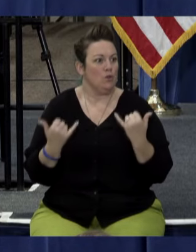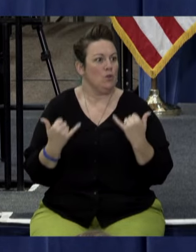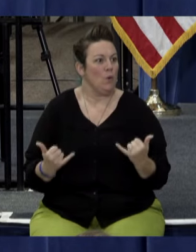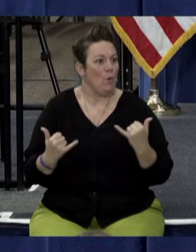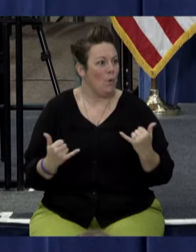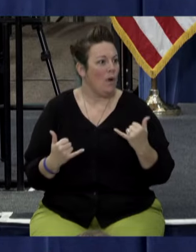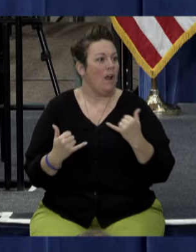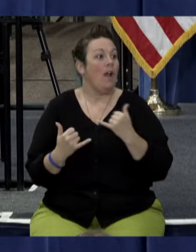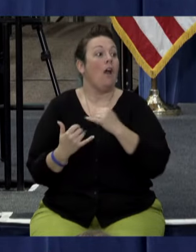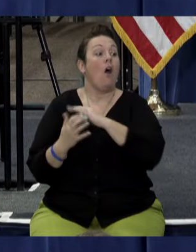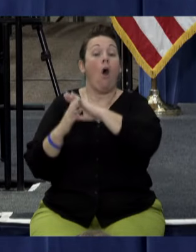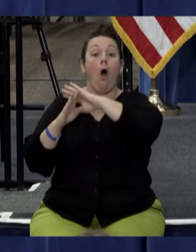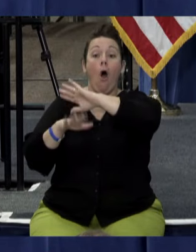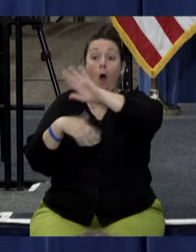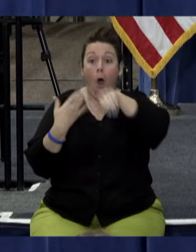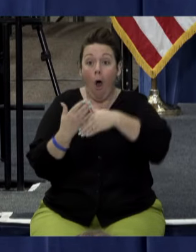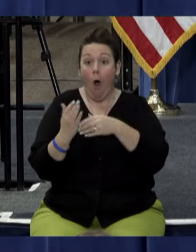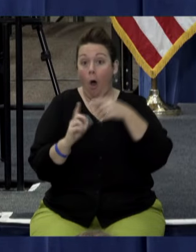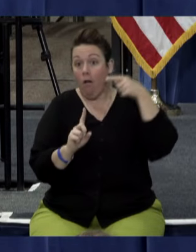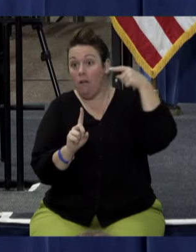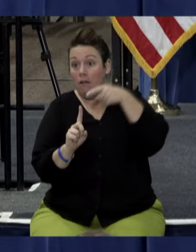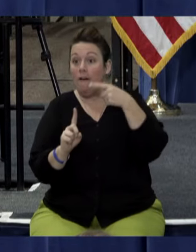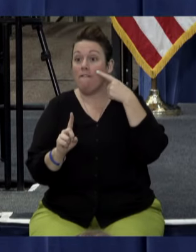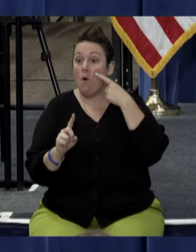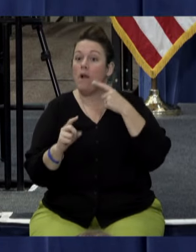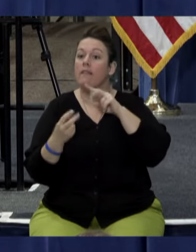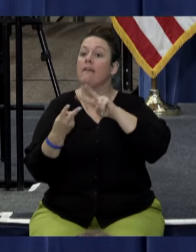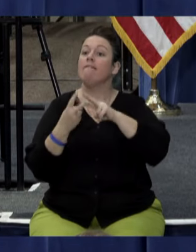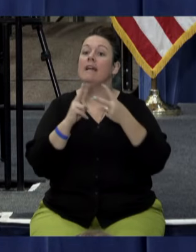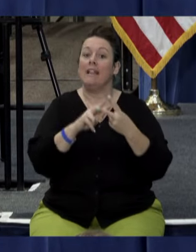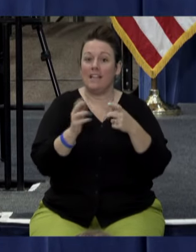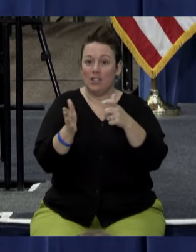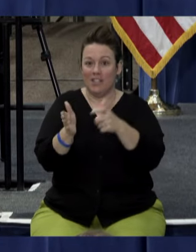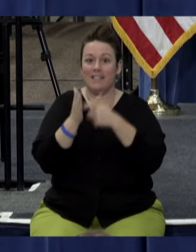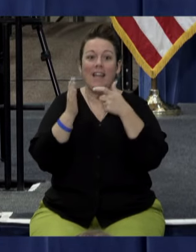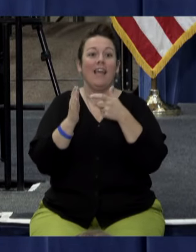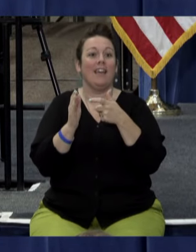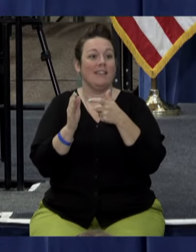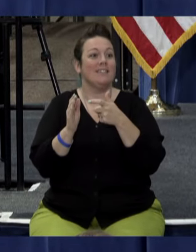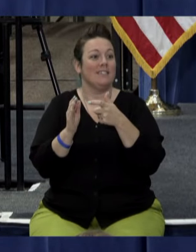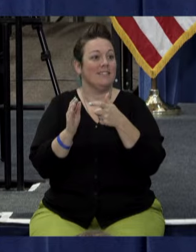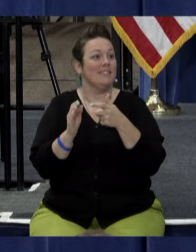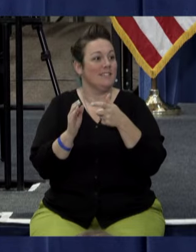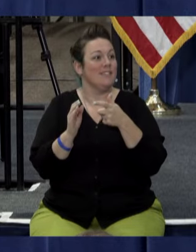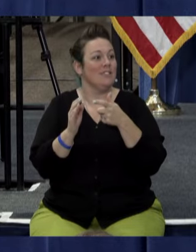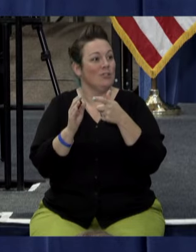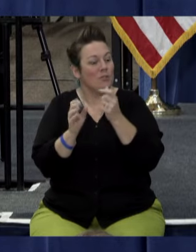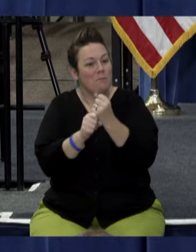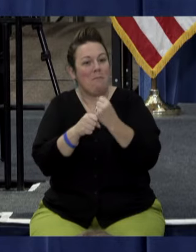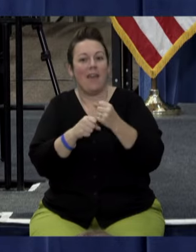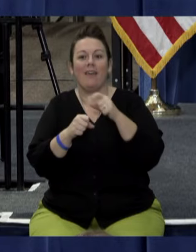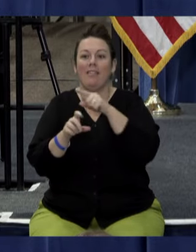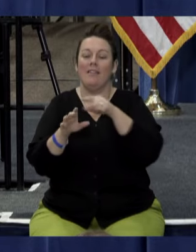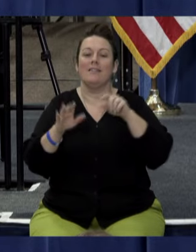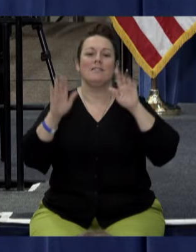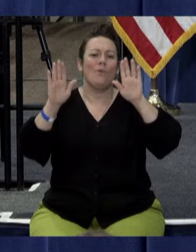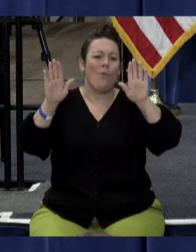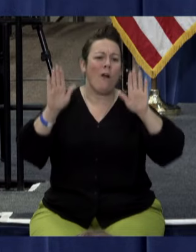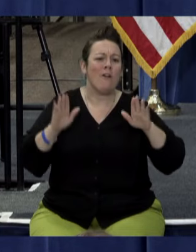all part of that village it takes to make this wonderful caregiving value and force